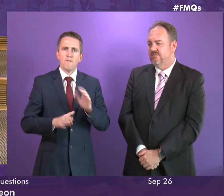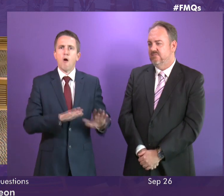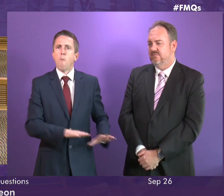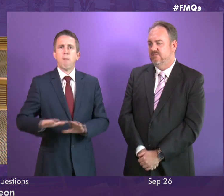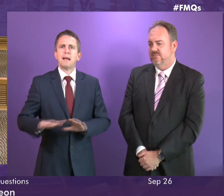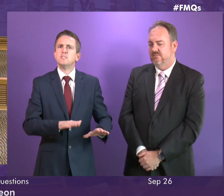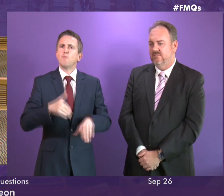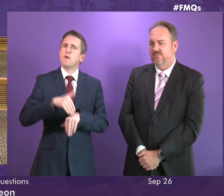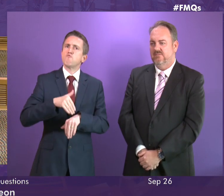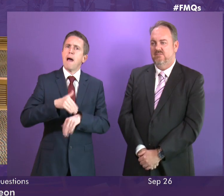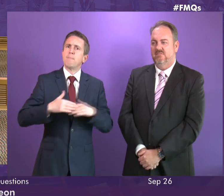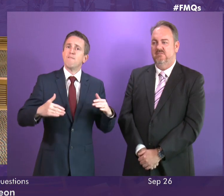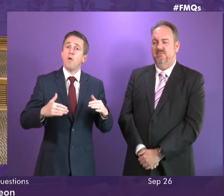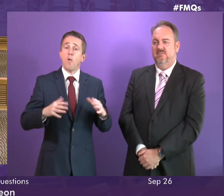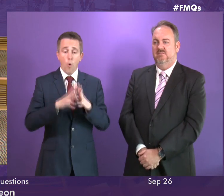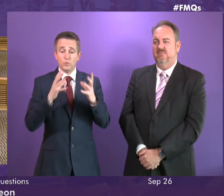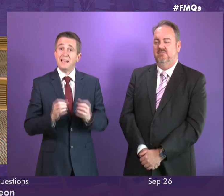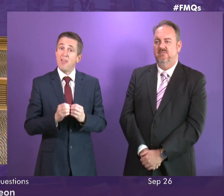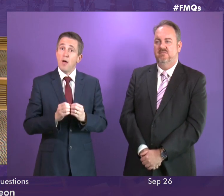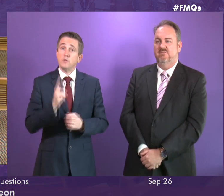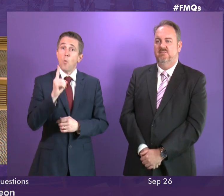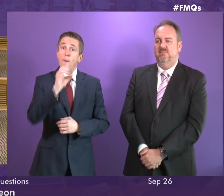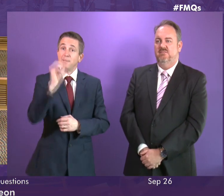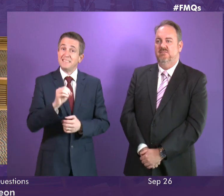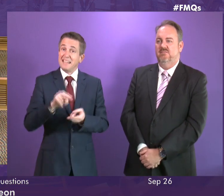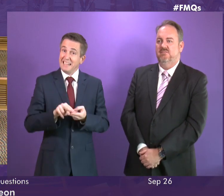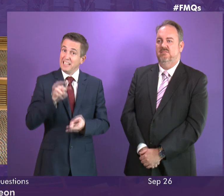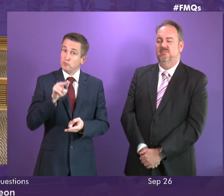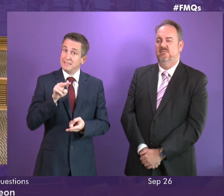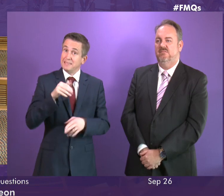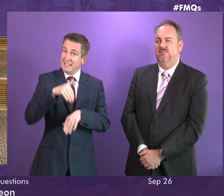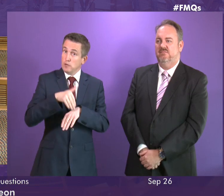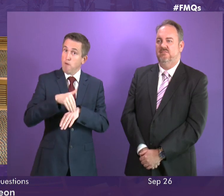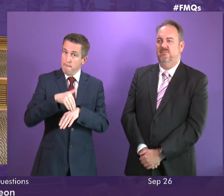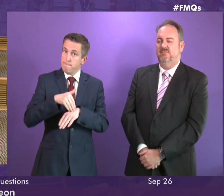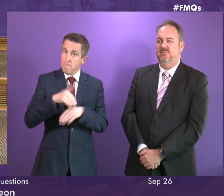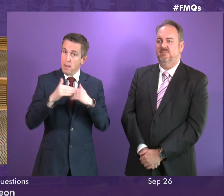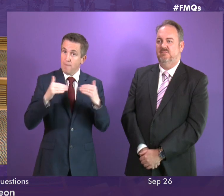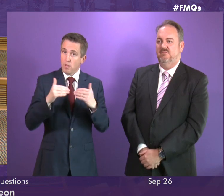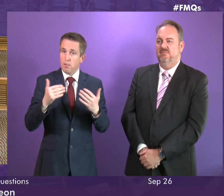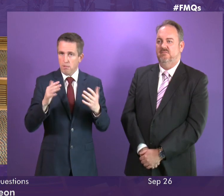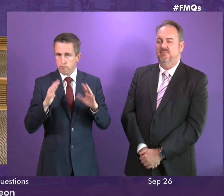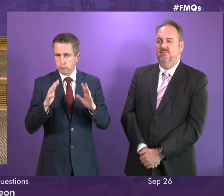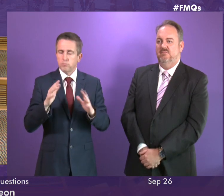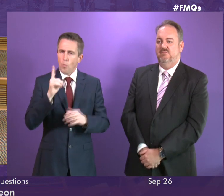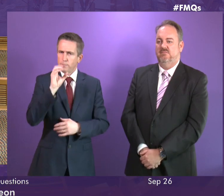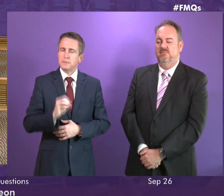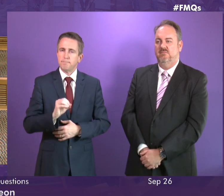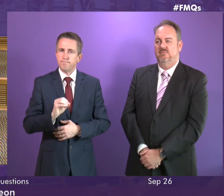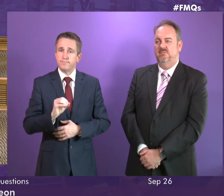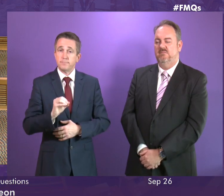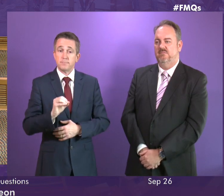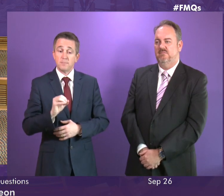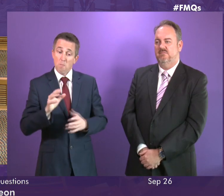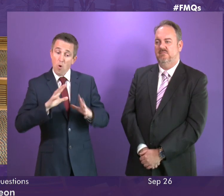The recent statistics show a 1 per cent increase in overall crime but, if we look at the situation